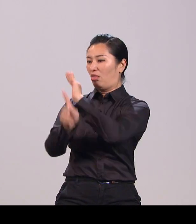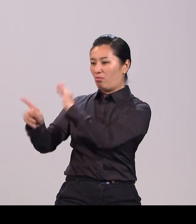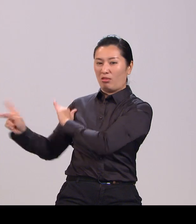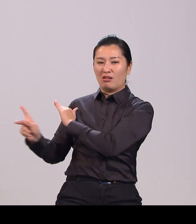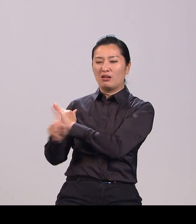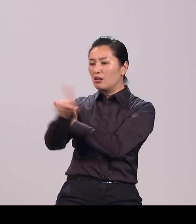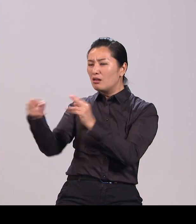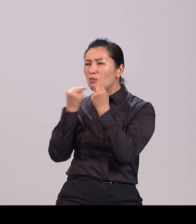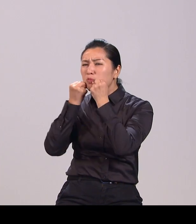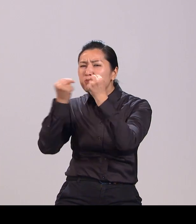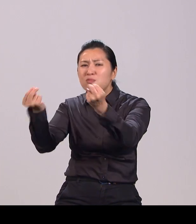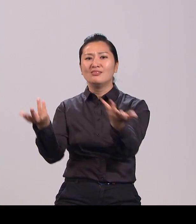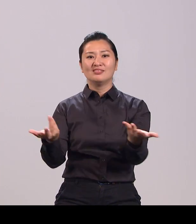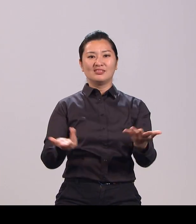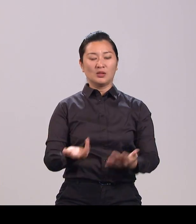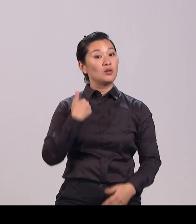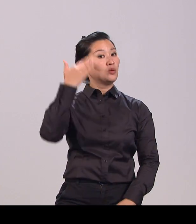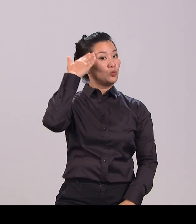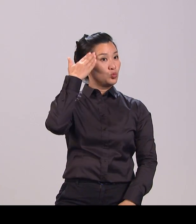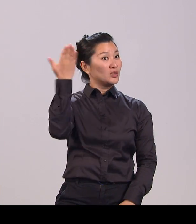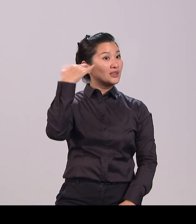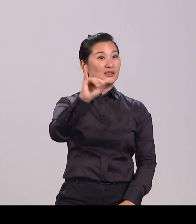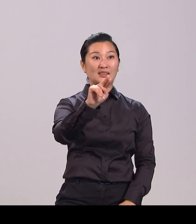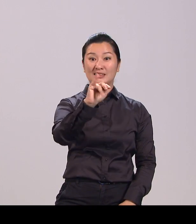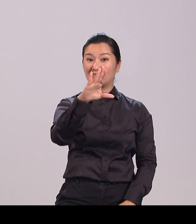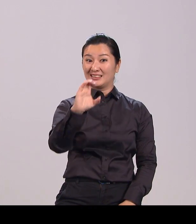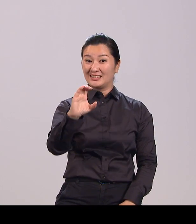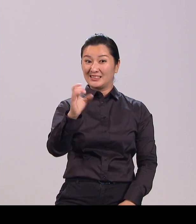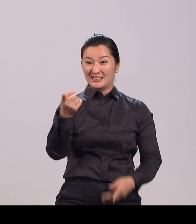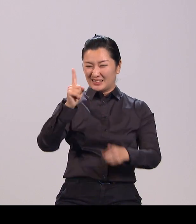You have the truck rampage in Nice, the nightclub shooting in Orlando, Florida,